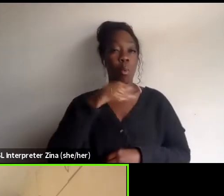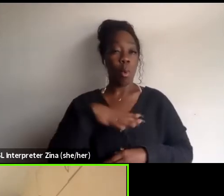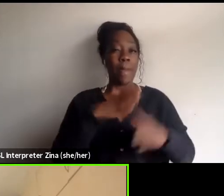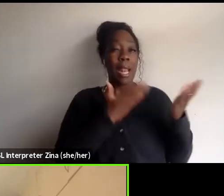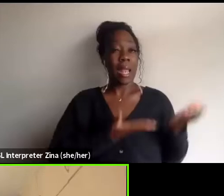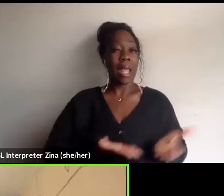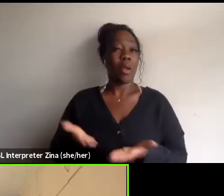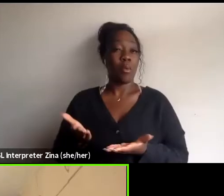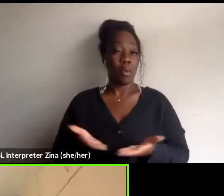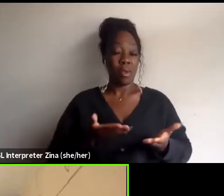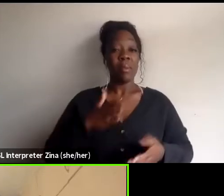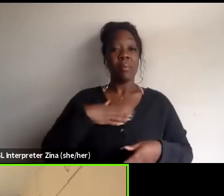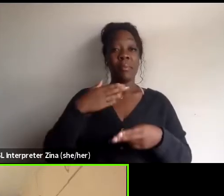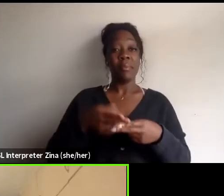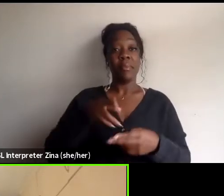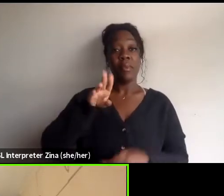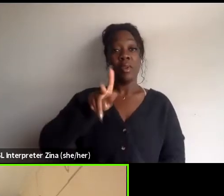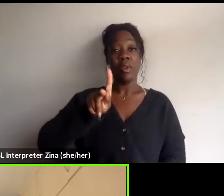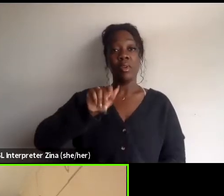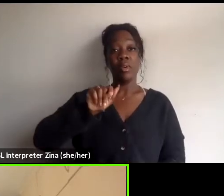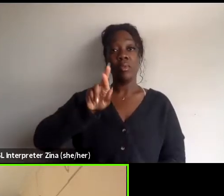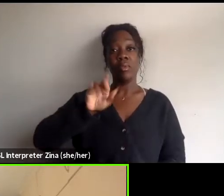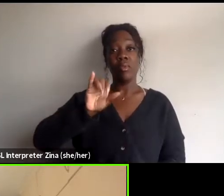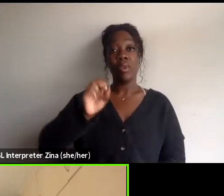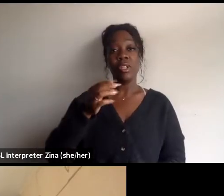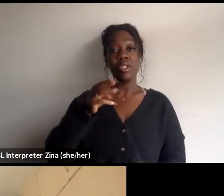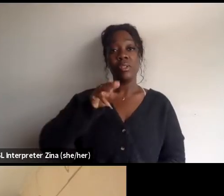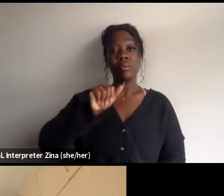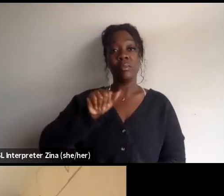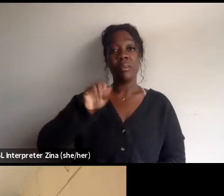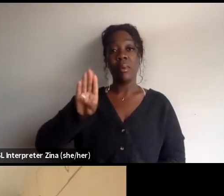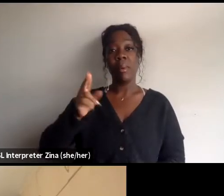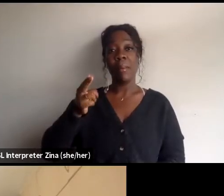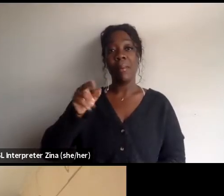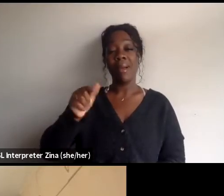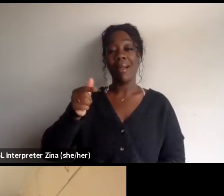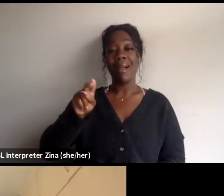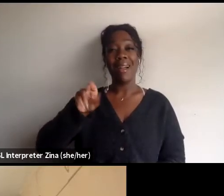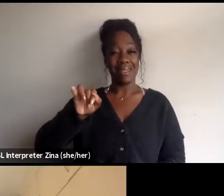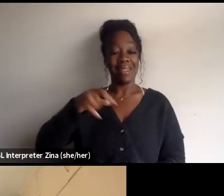I am your official question asker of the series and it really is my privilege to be speaking